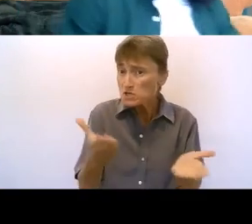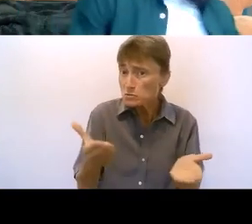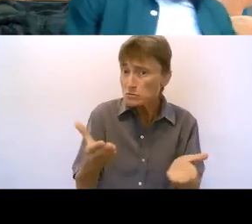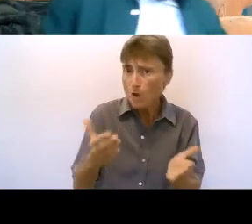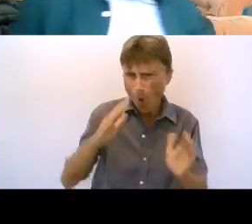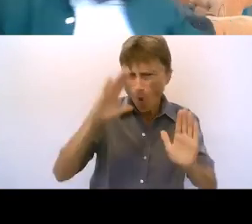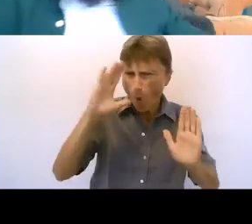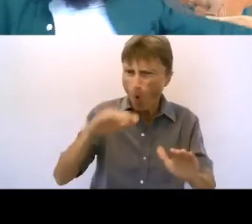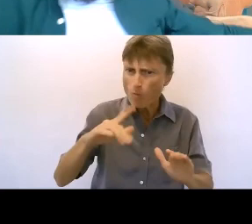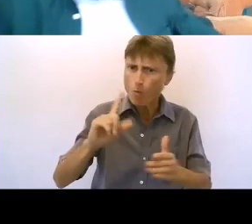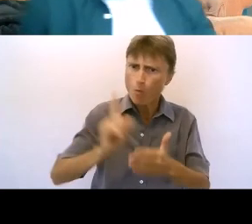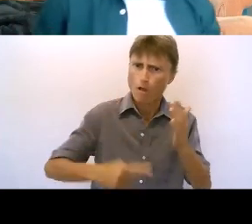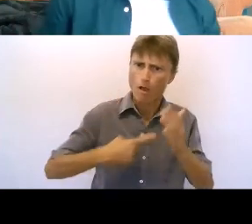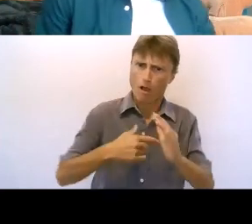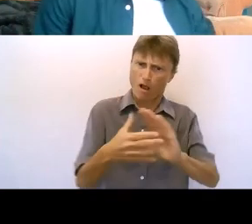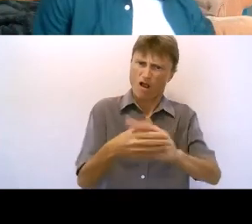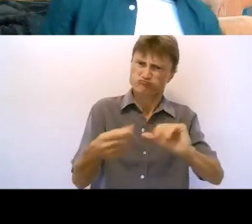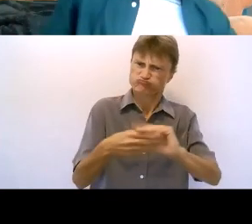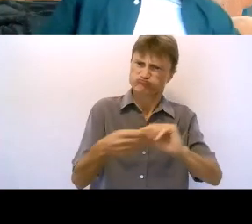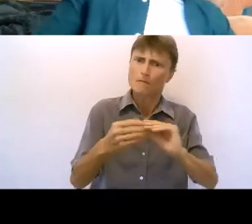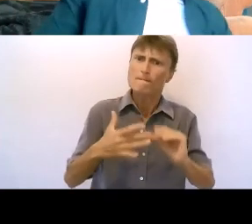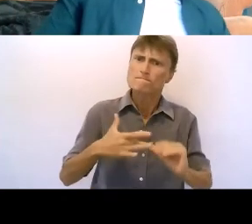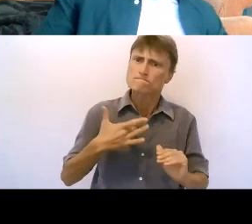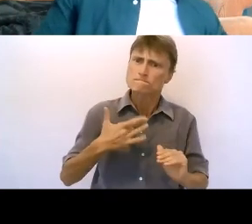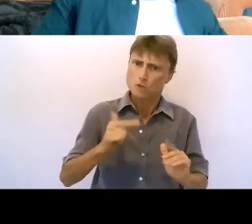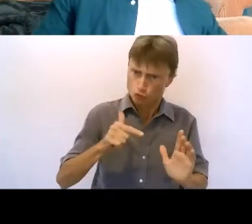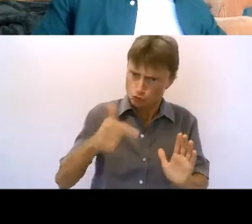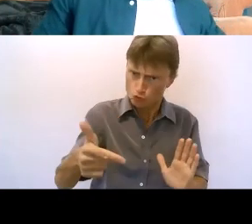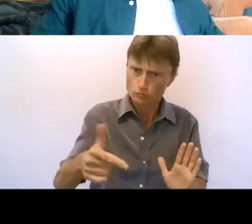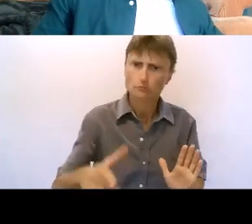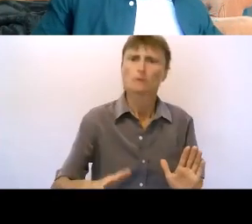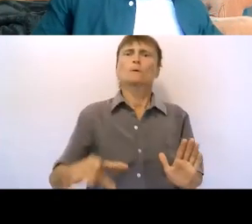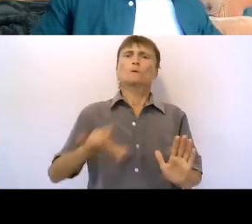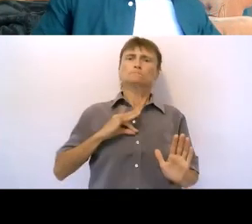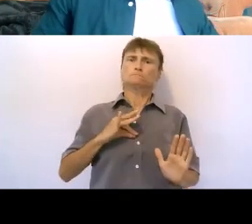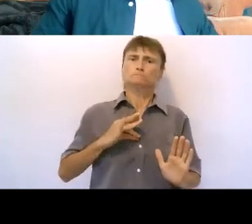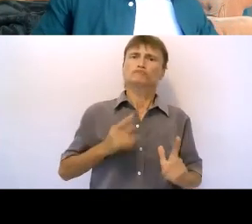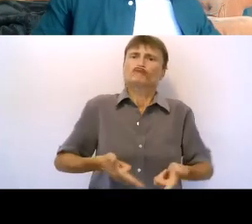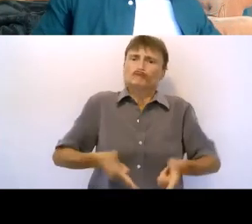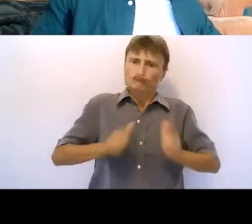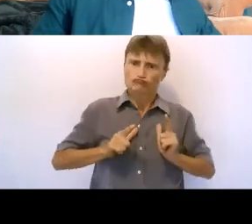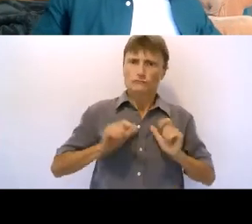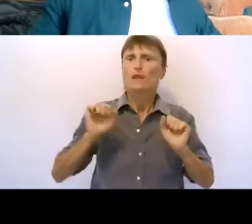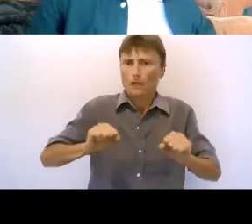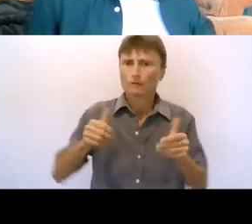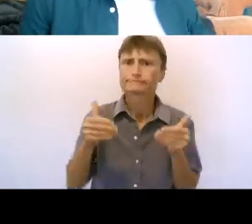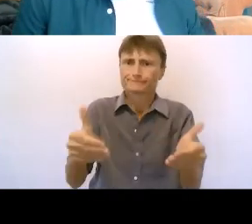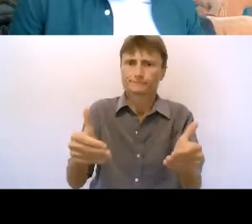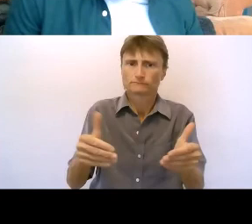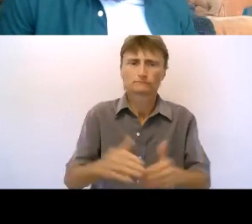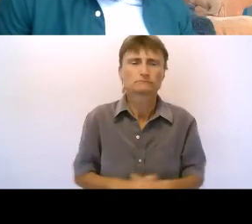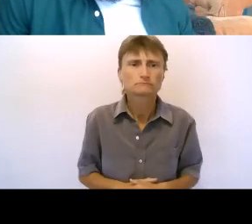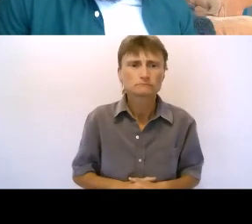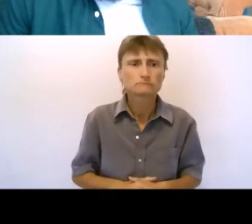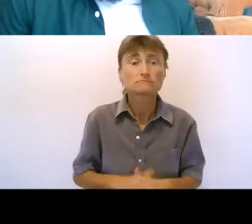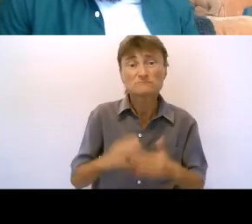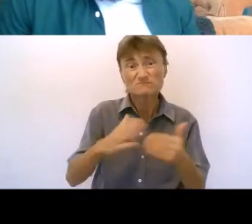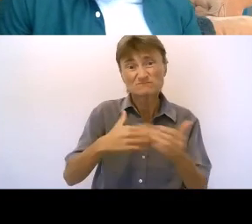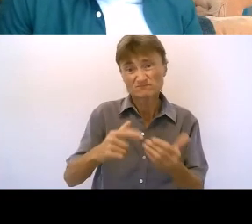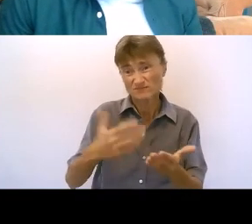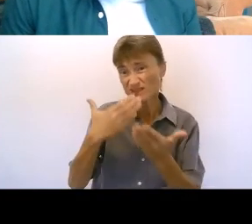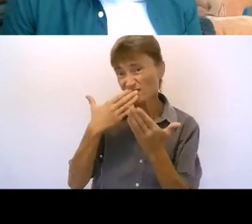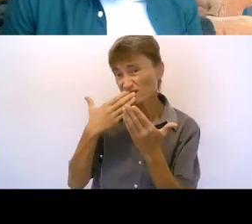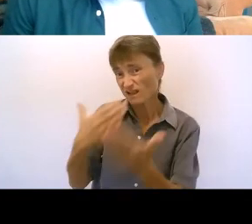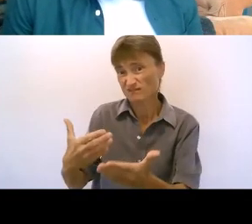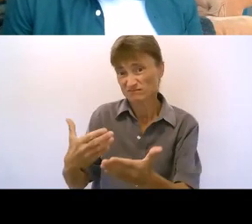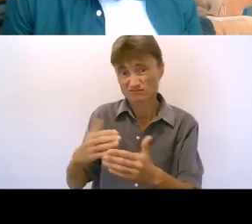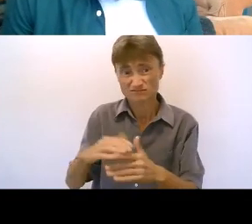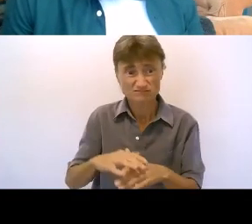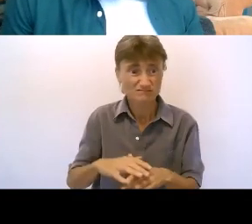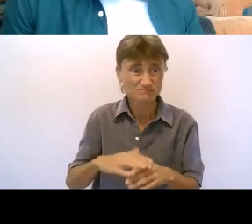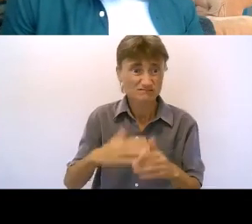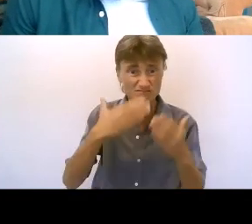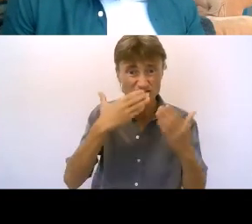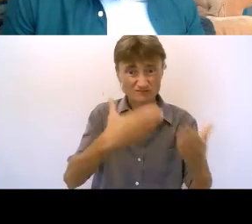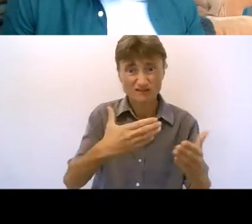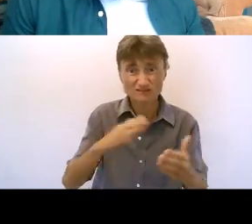But I think, I, but I will say yeah I think. Thanks Jane for your comment.